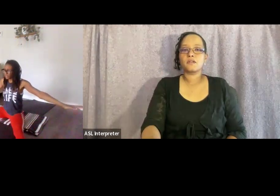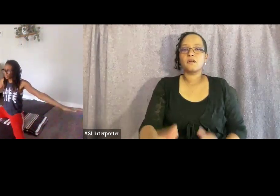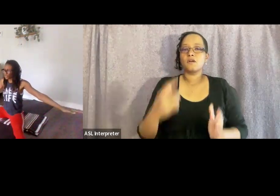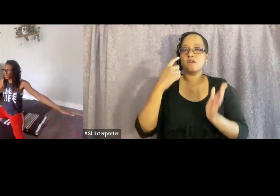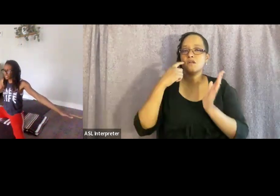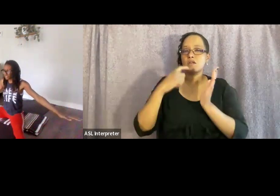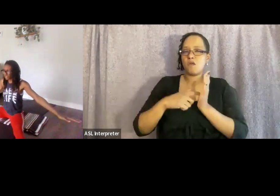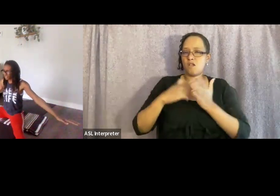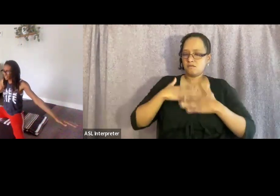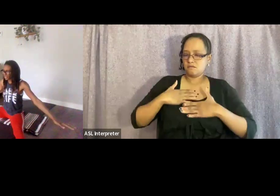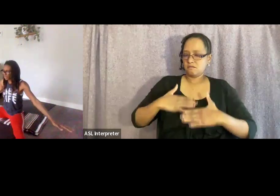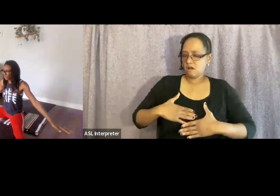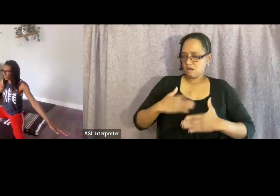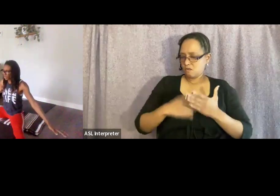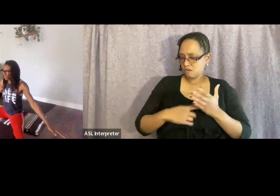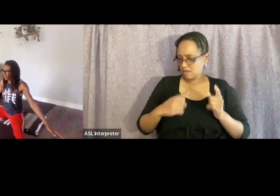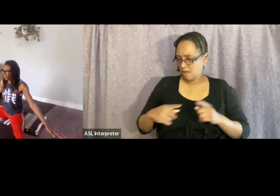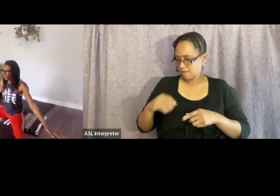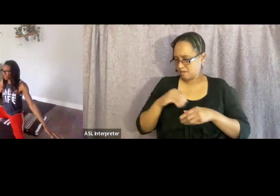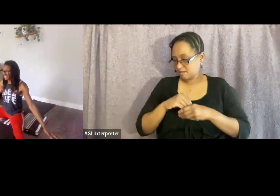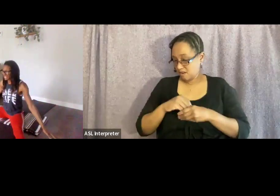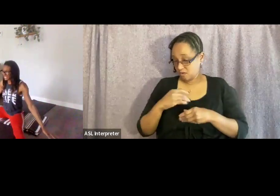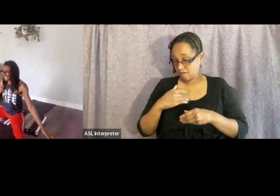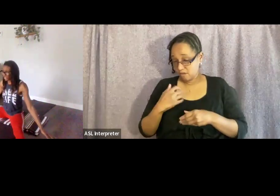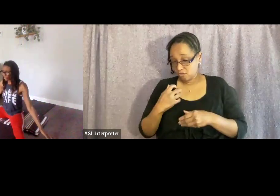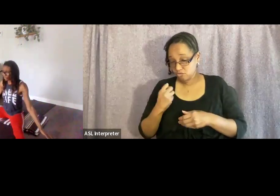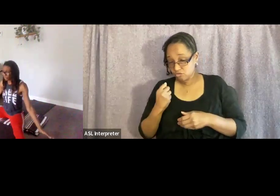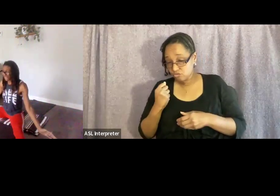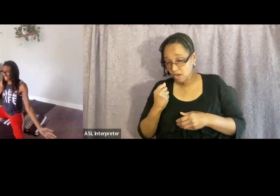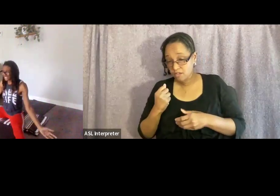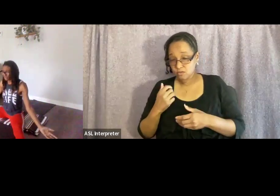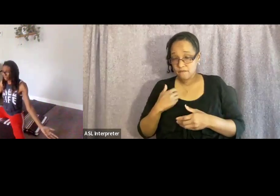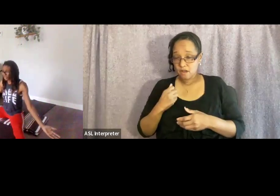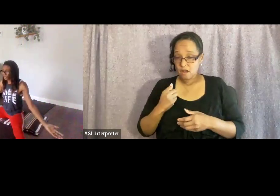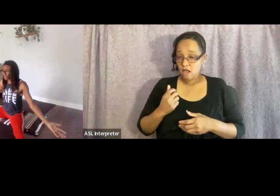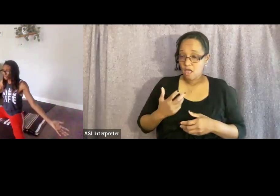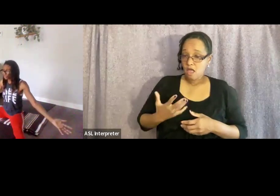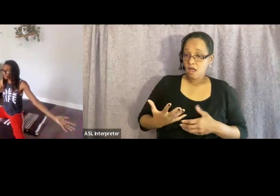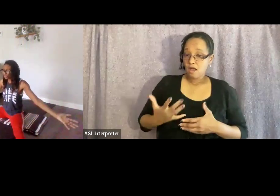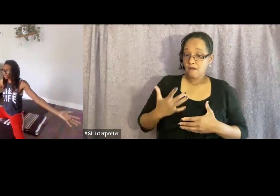Maybe restricting or affecting how the body and the breath wants to move.